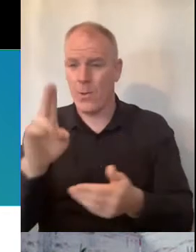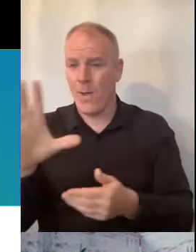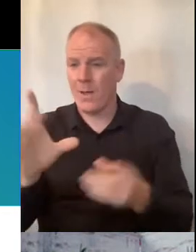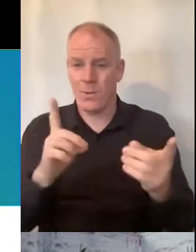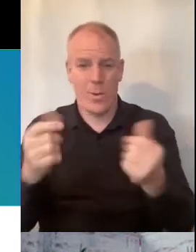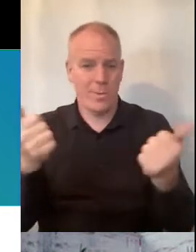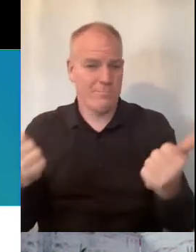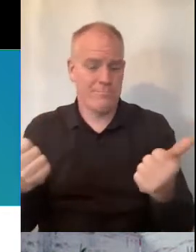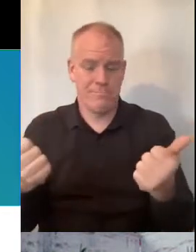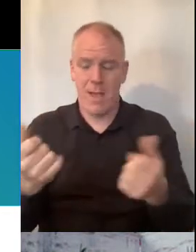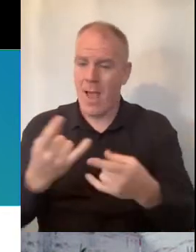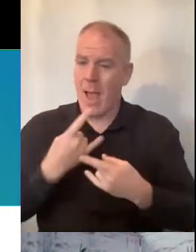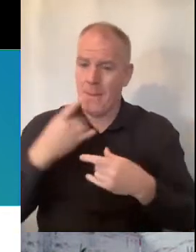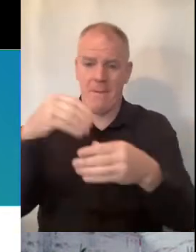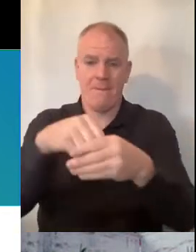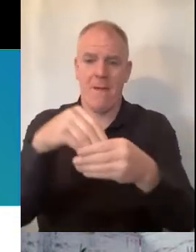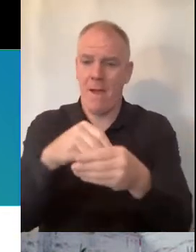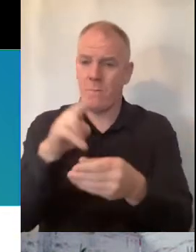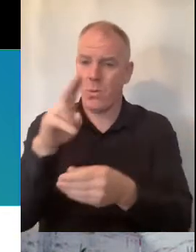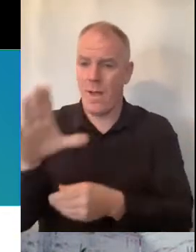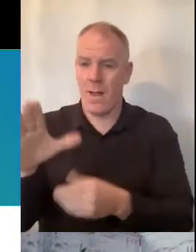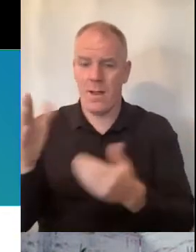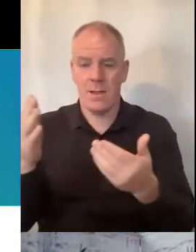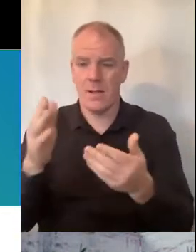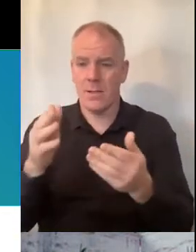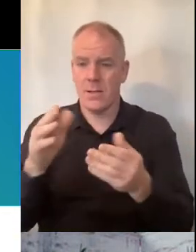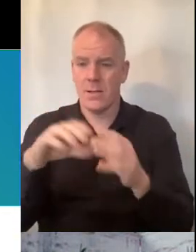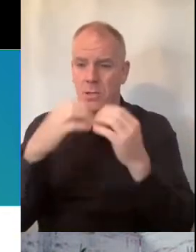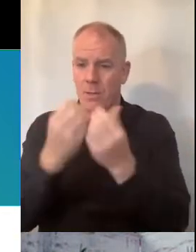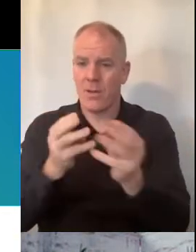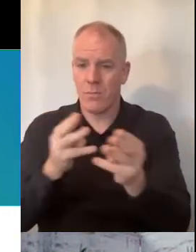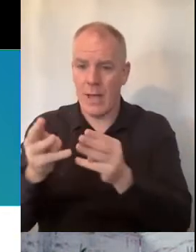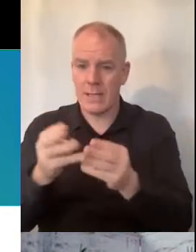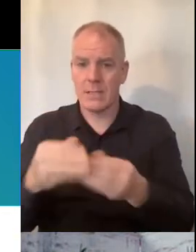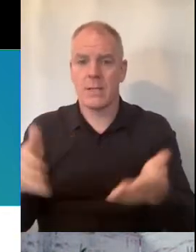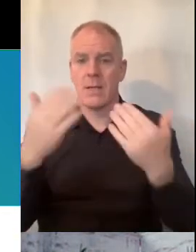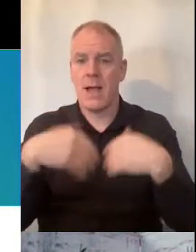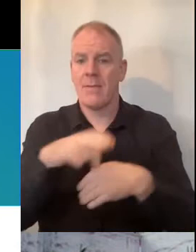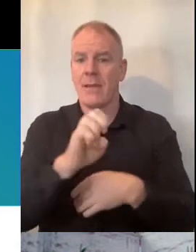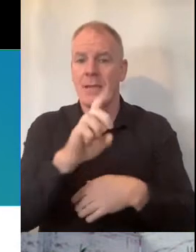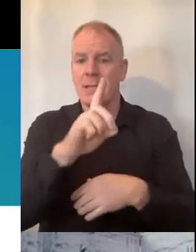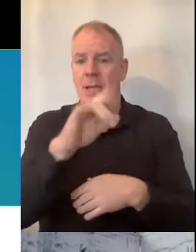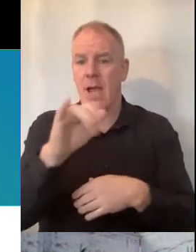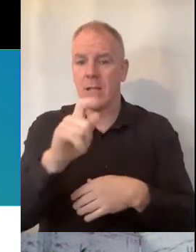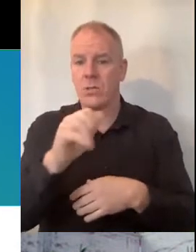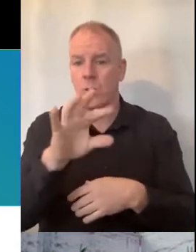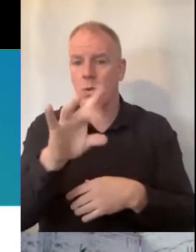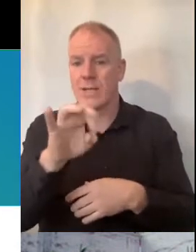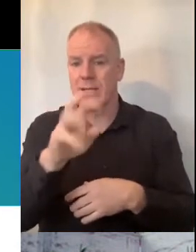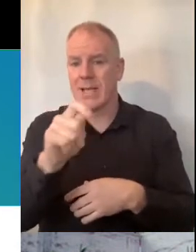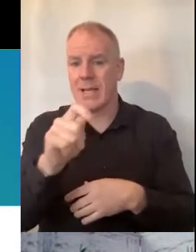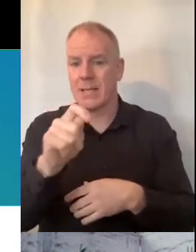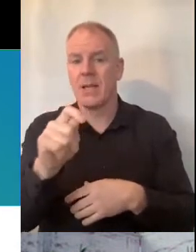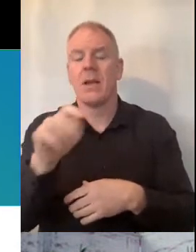I'm happy to be part of it, and we're developing an EDI toolkits currently in Queens, so that hopefully will be ready